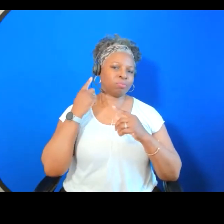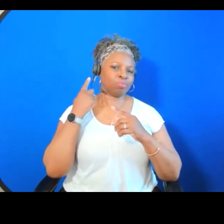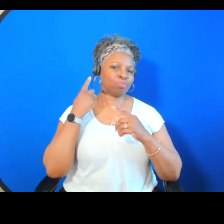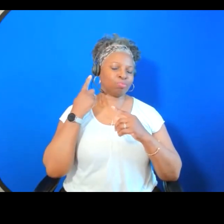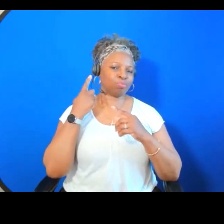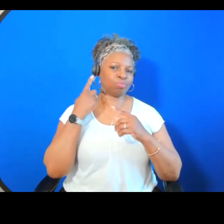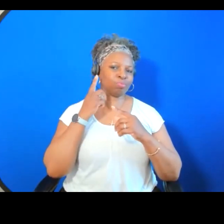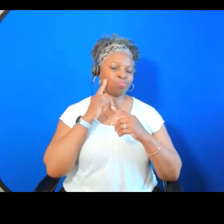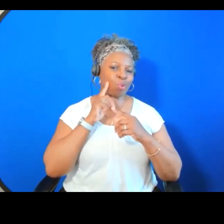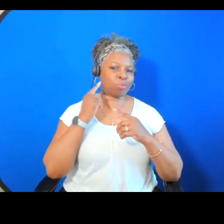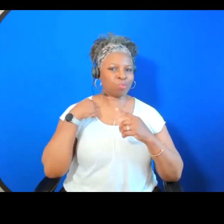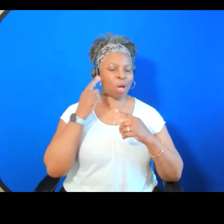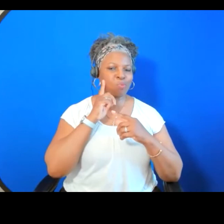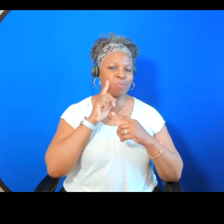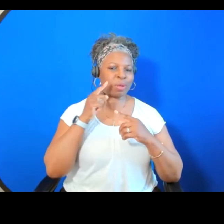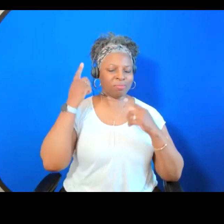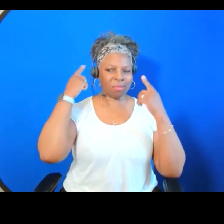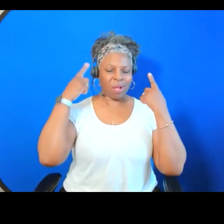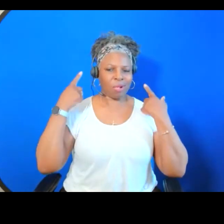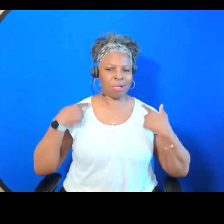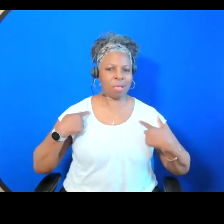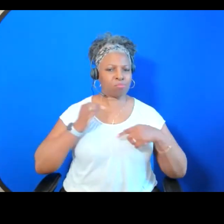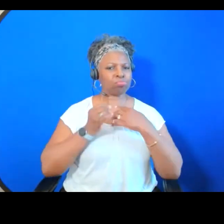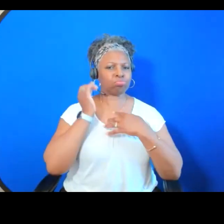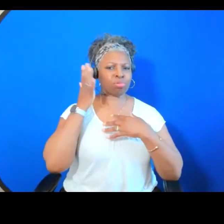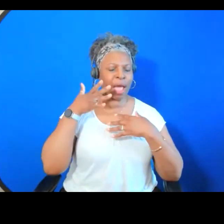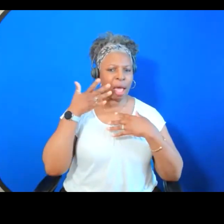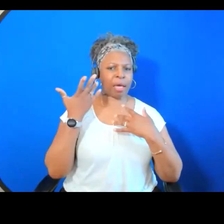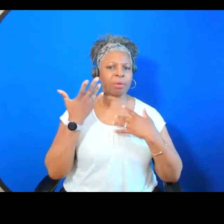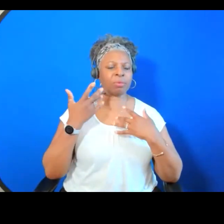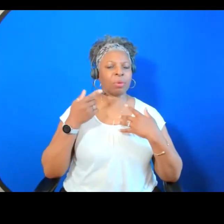and I'm wearing a white top. I go by the pronouns of she/her.